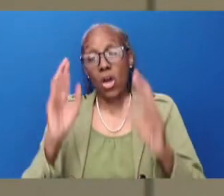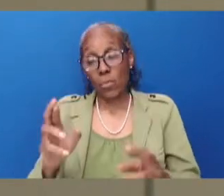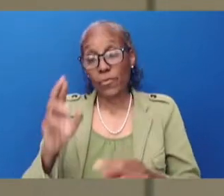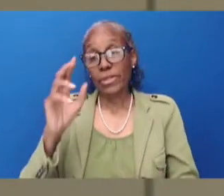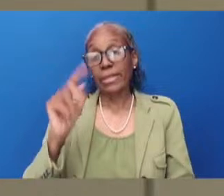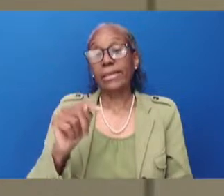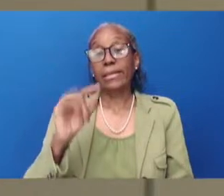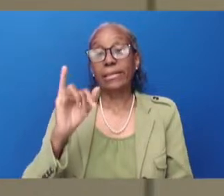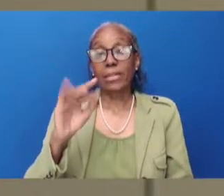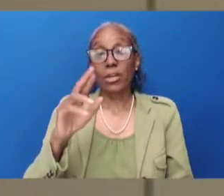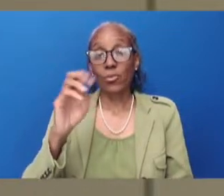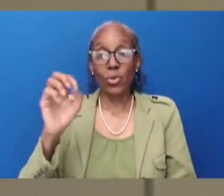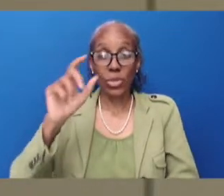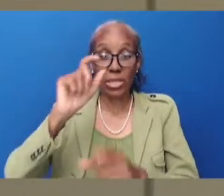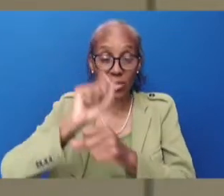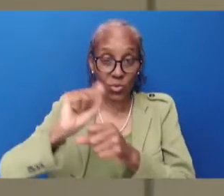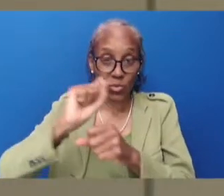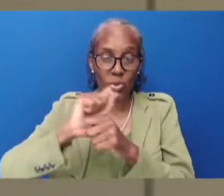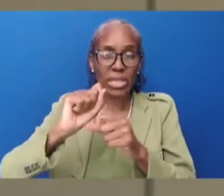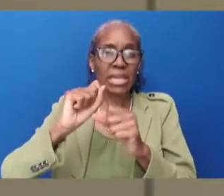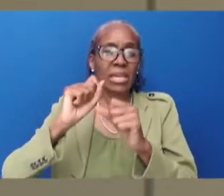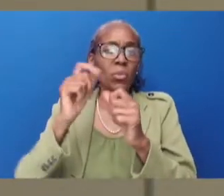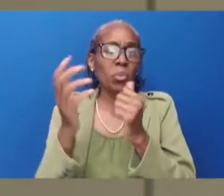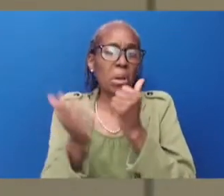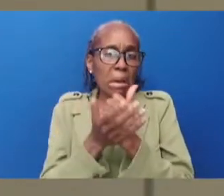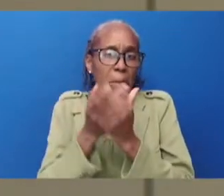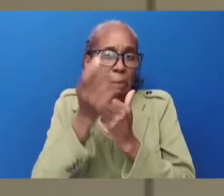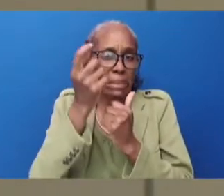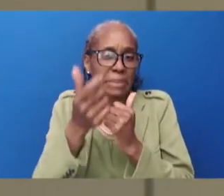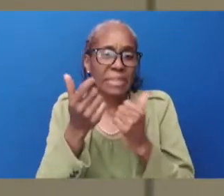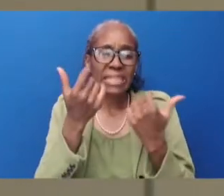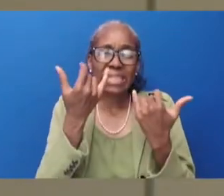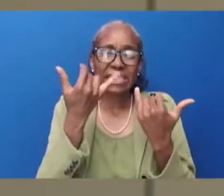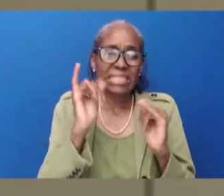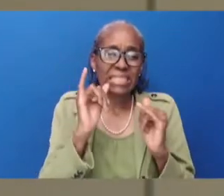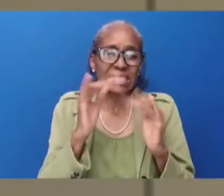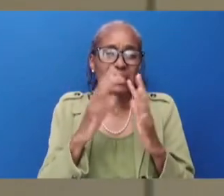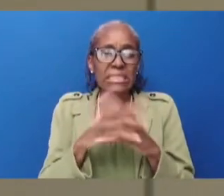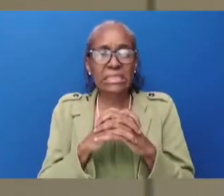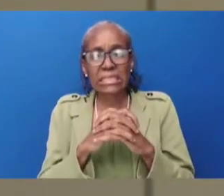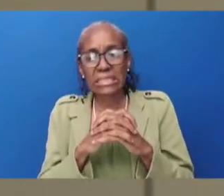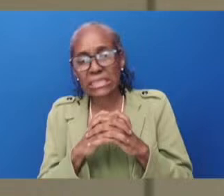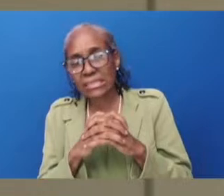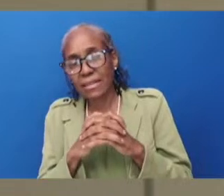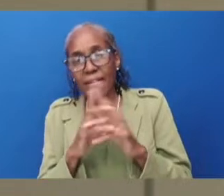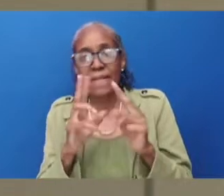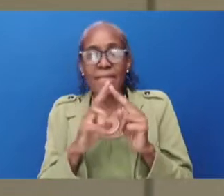AND HOPEFULLY, WHAT TYRONE IS